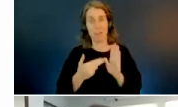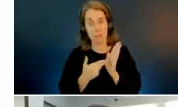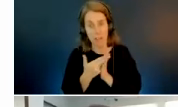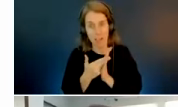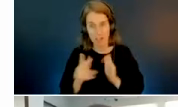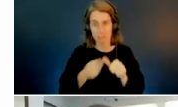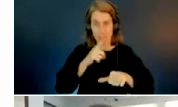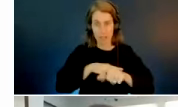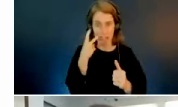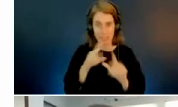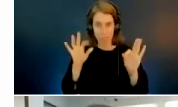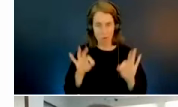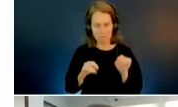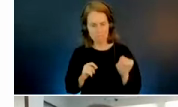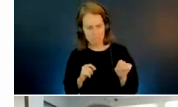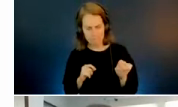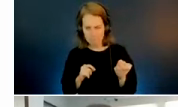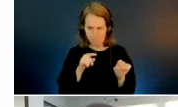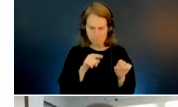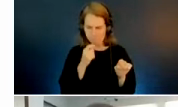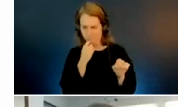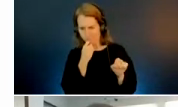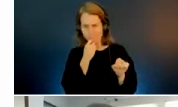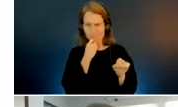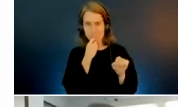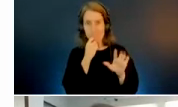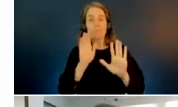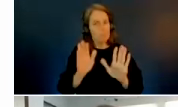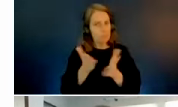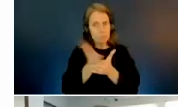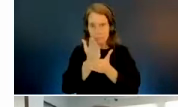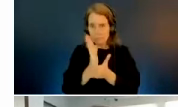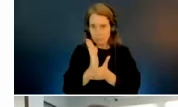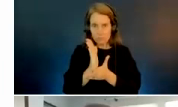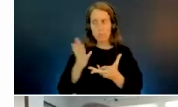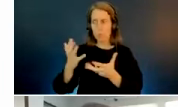um so you know it's perfectly reasonable to want some assistance just to make sure you're you're